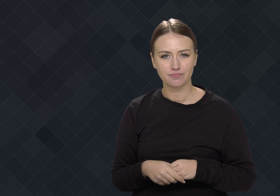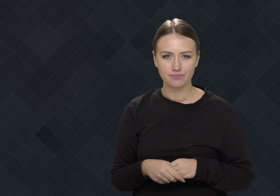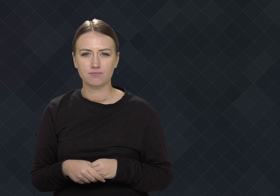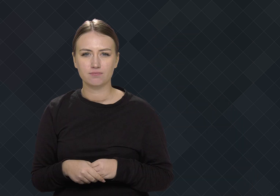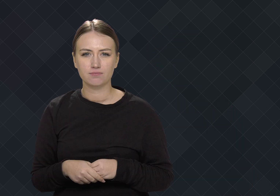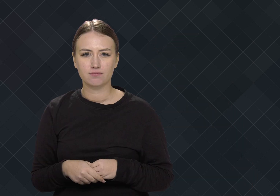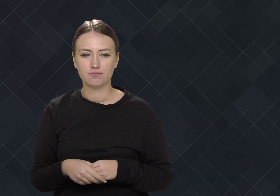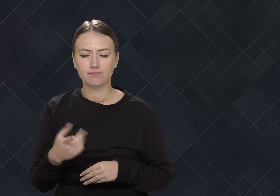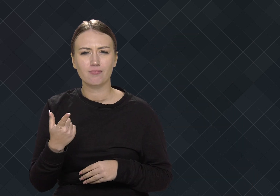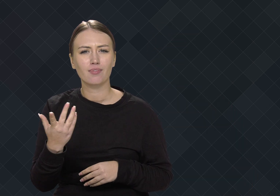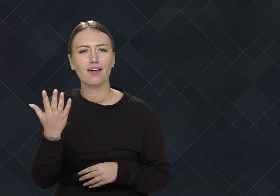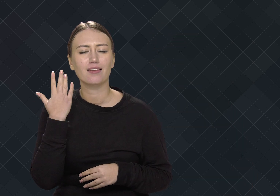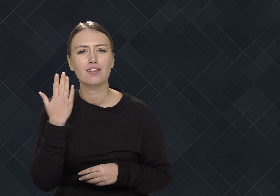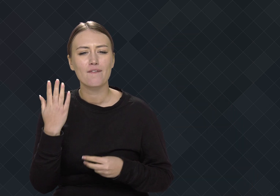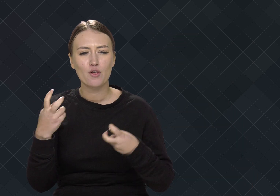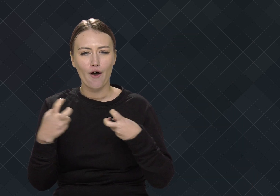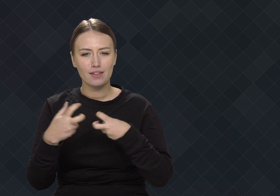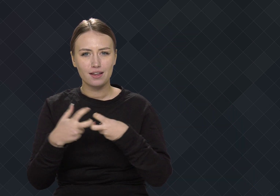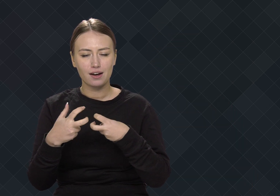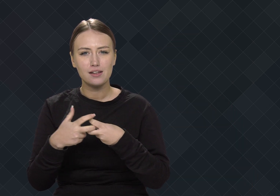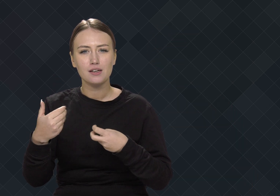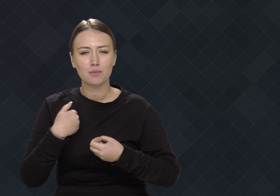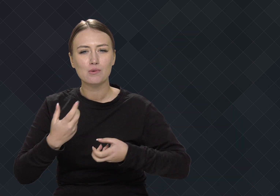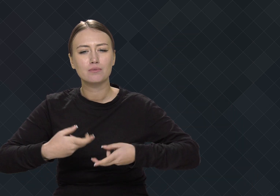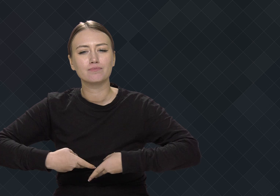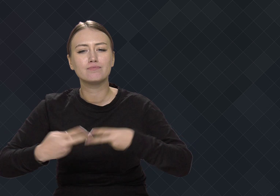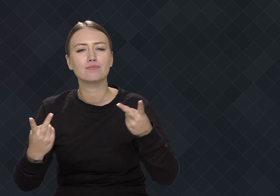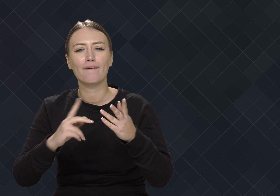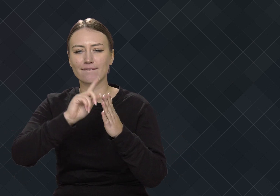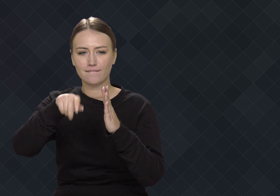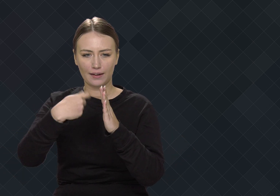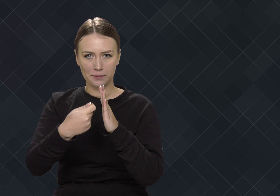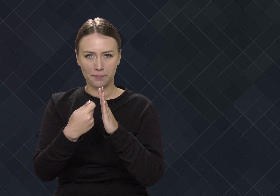Recently, a video was published online,